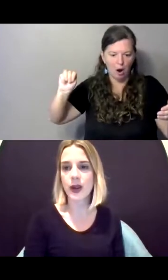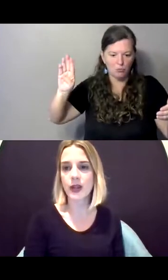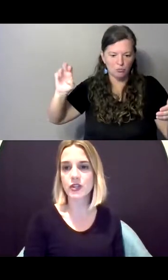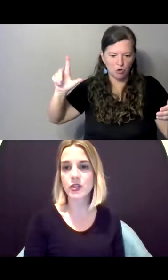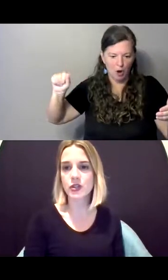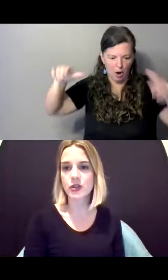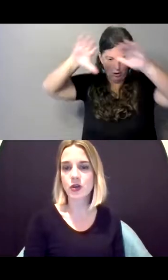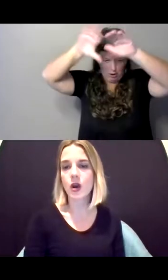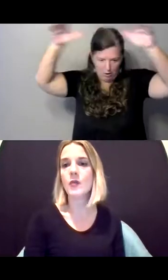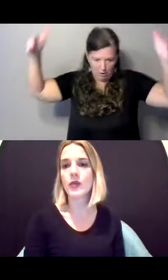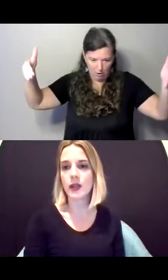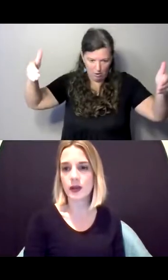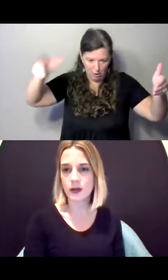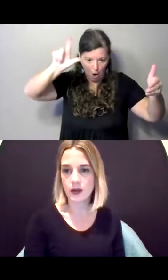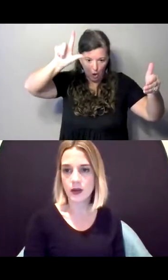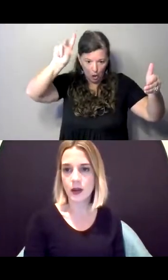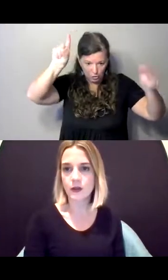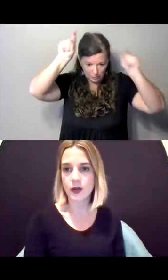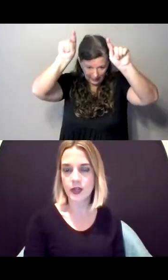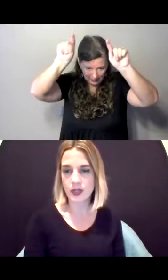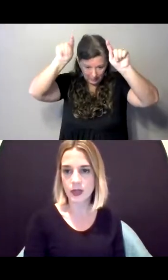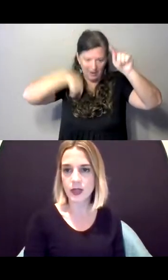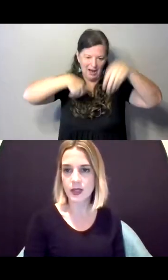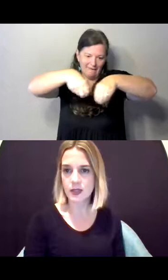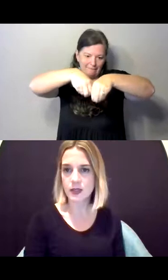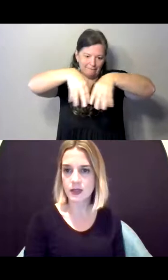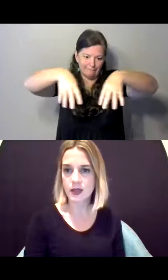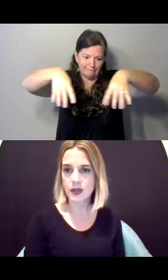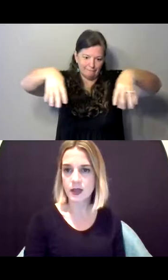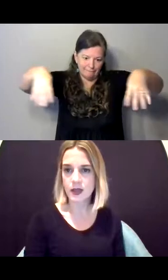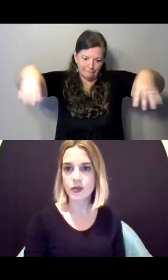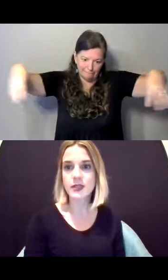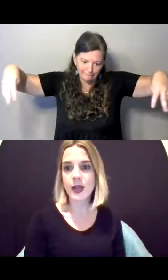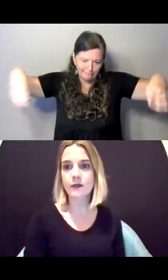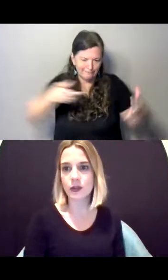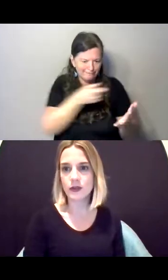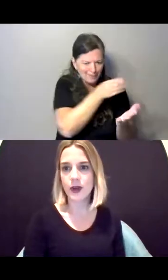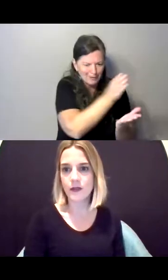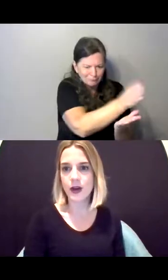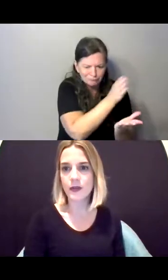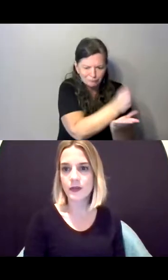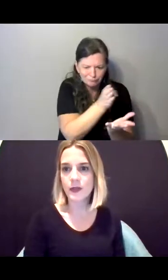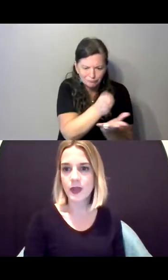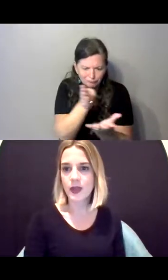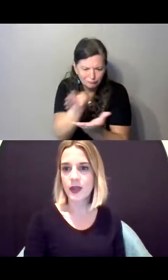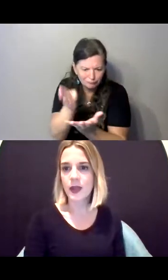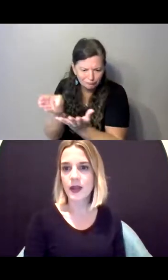branch or umbrella of learning disabilities. There are several of them and